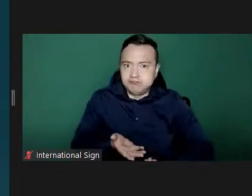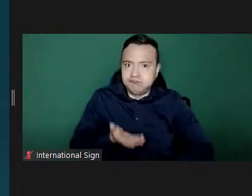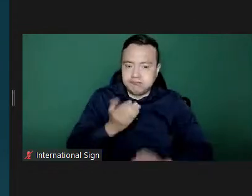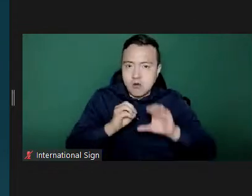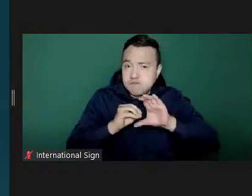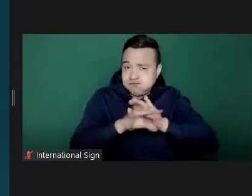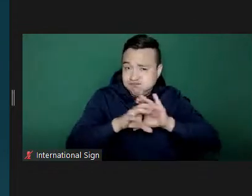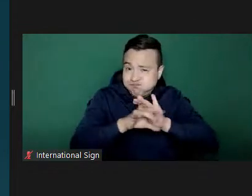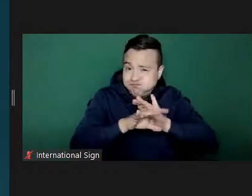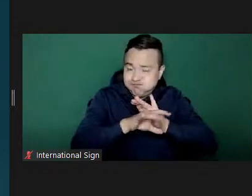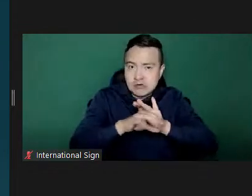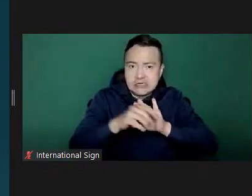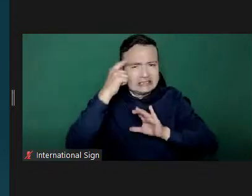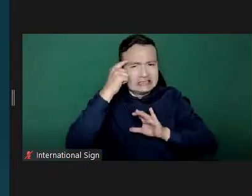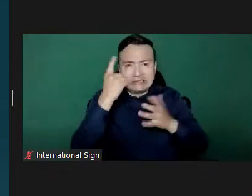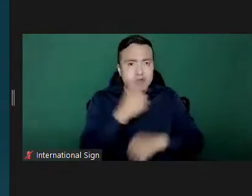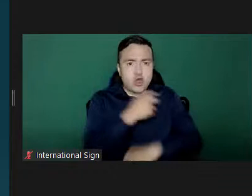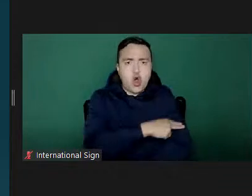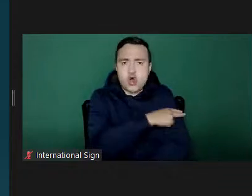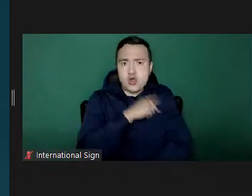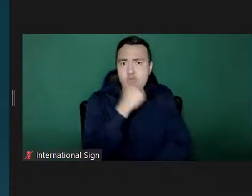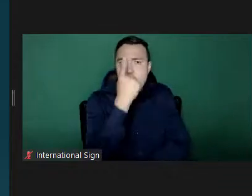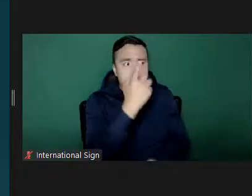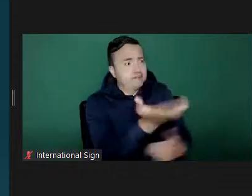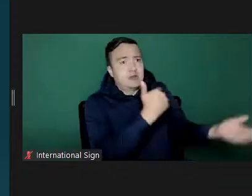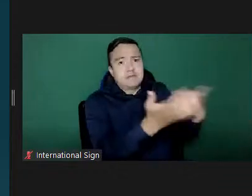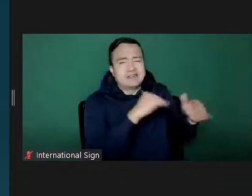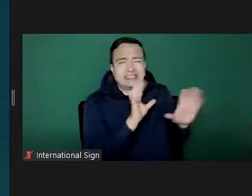arranged an agreement with them so that a number